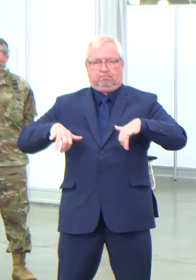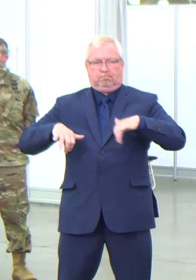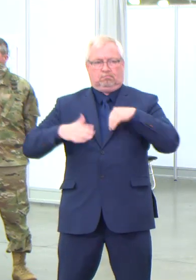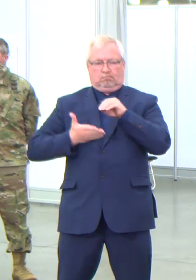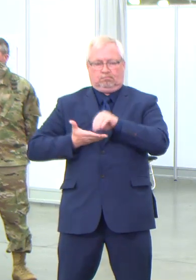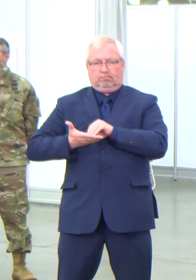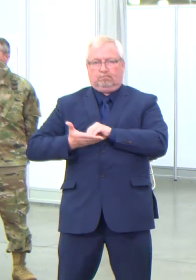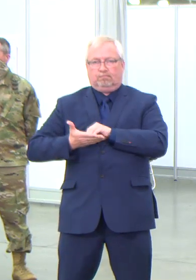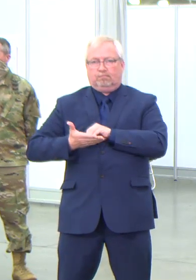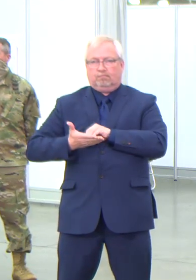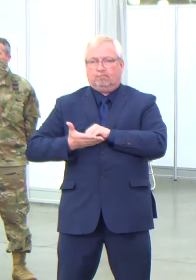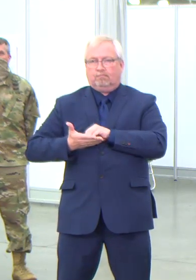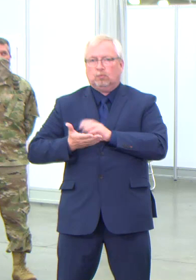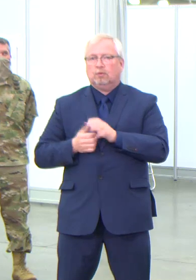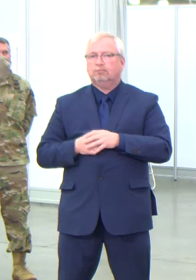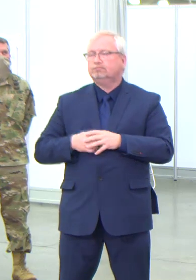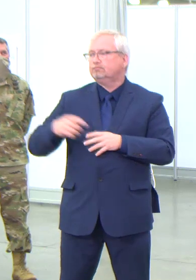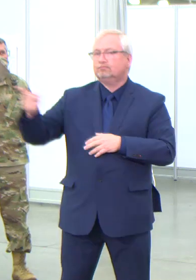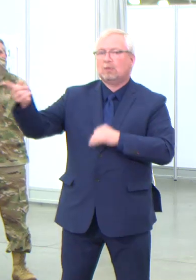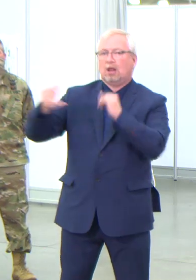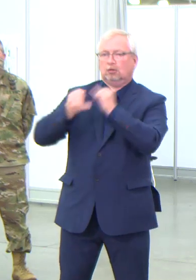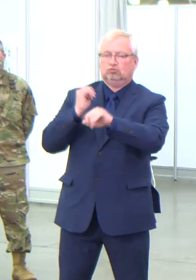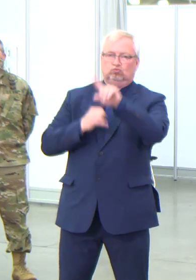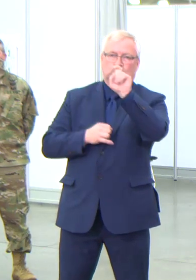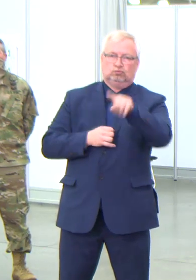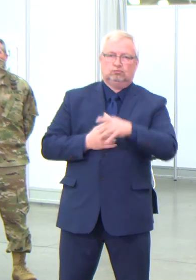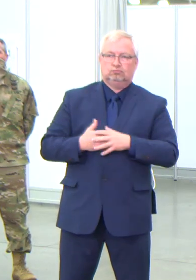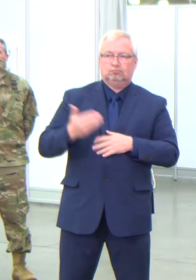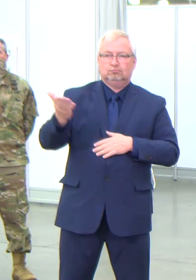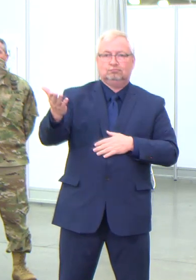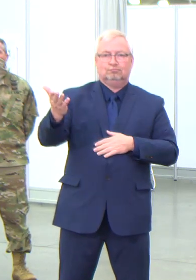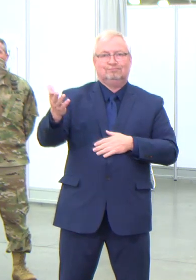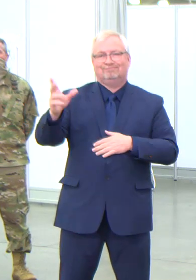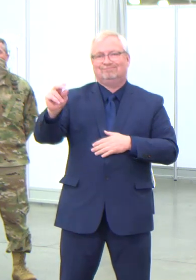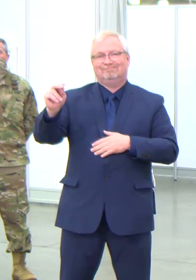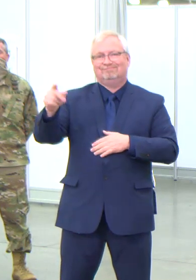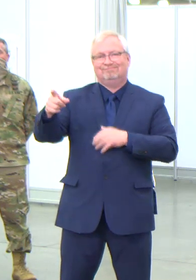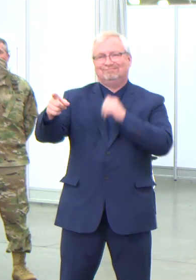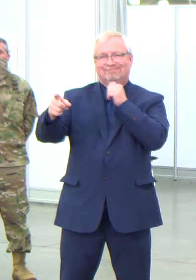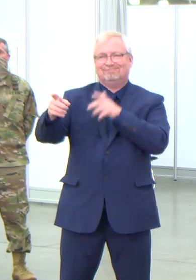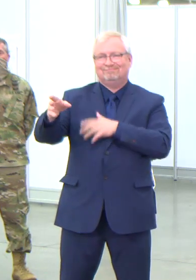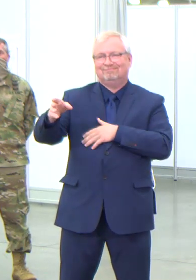people. SPEAKER: Last question, please